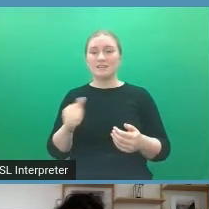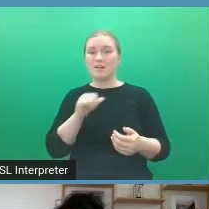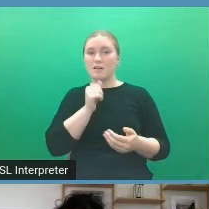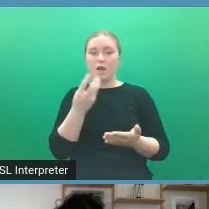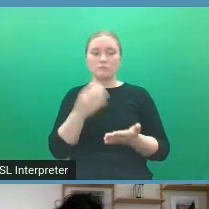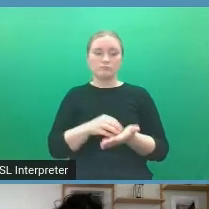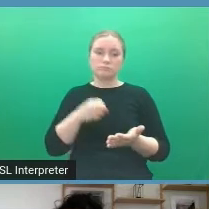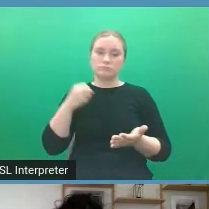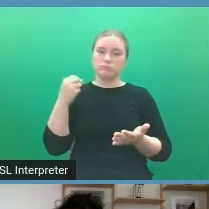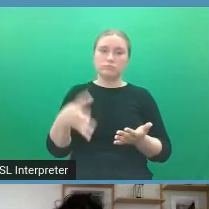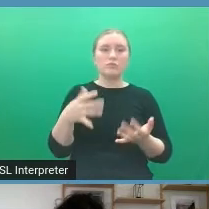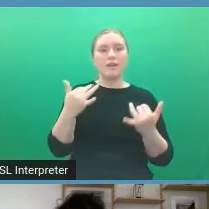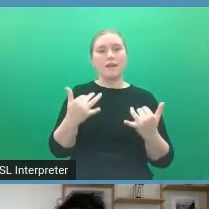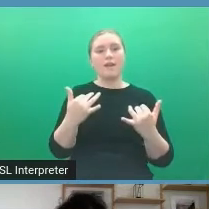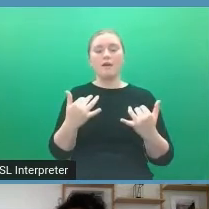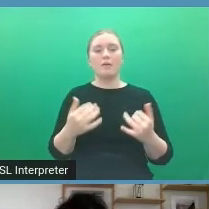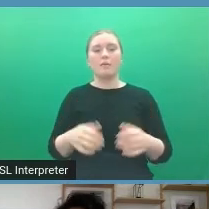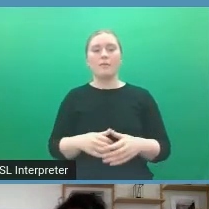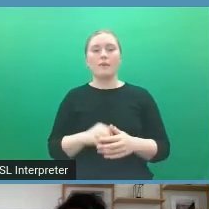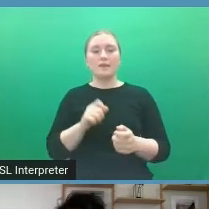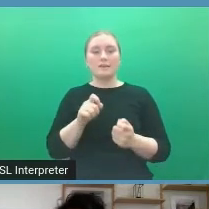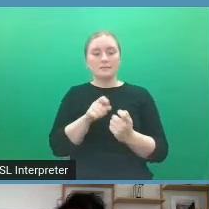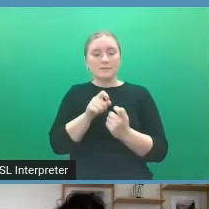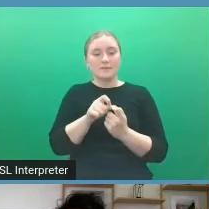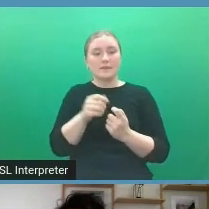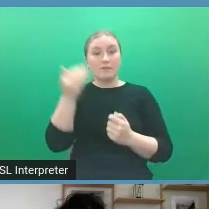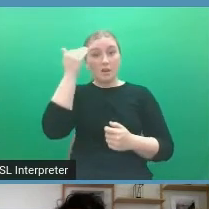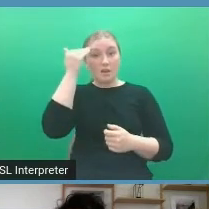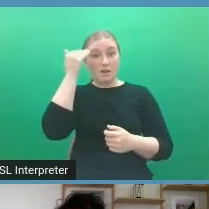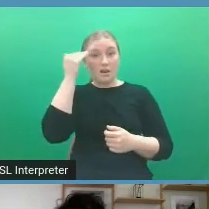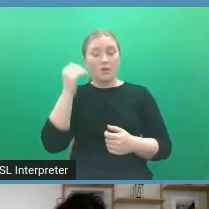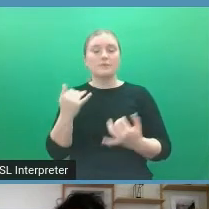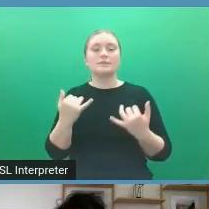less specialized knowledge. It's only getting better. So here we want to focus on the lesson,